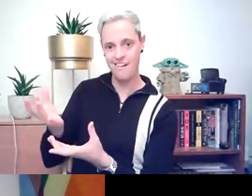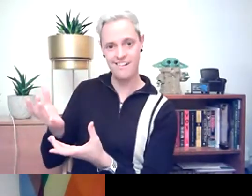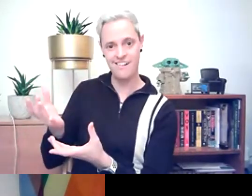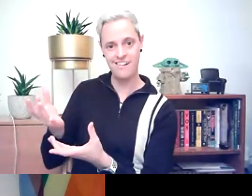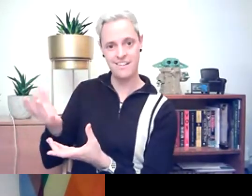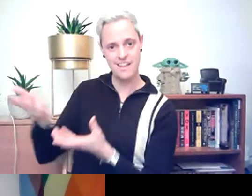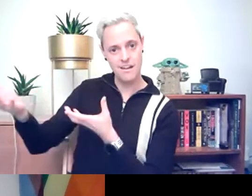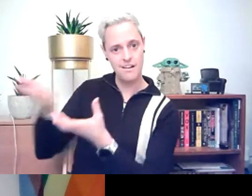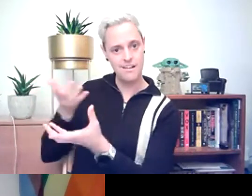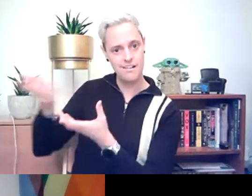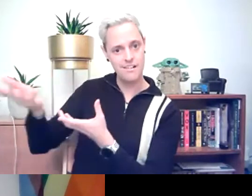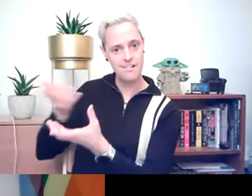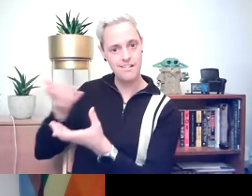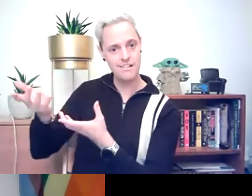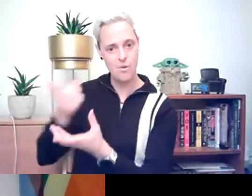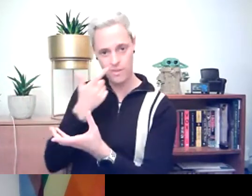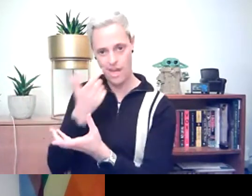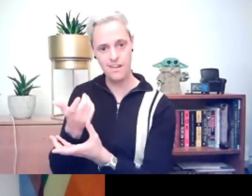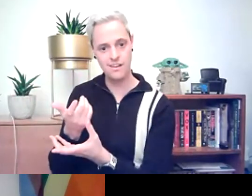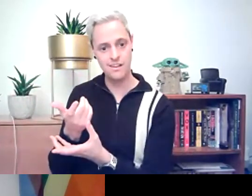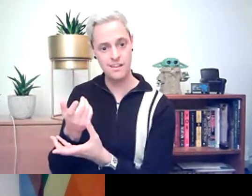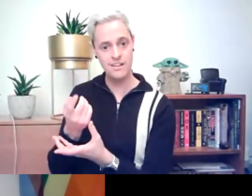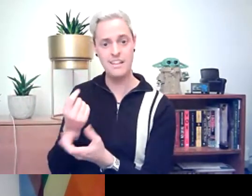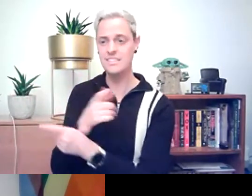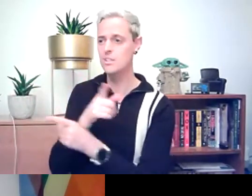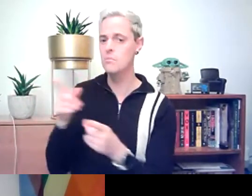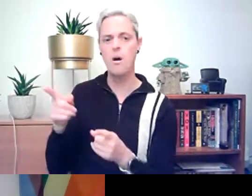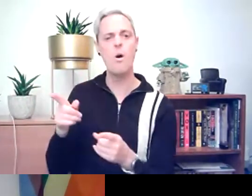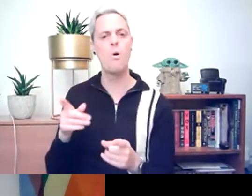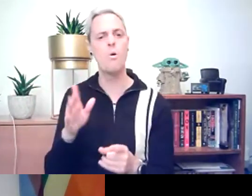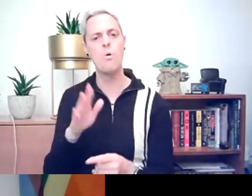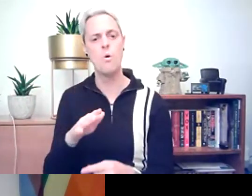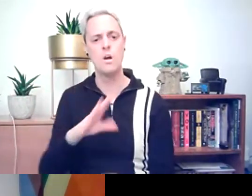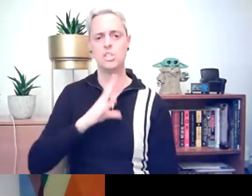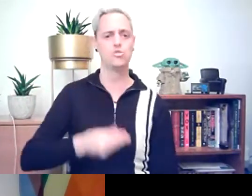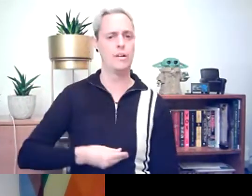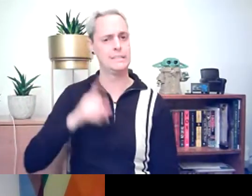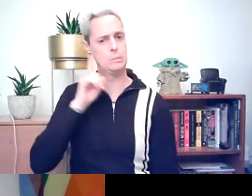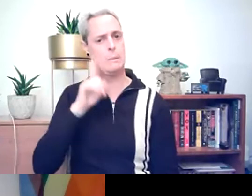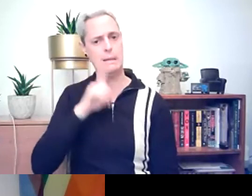the kind of the the narrative of, you know, trans women are in danger to sis women and